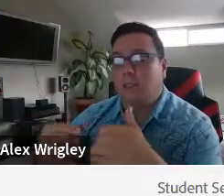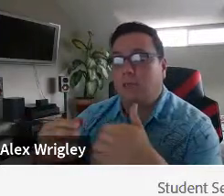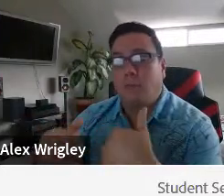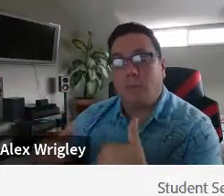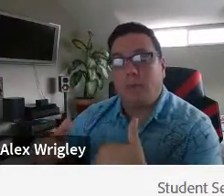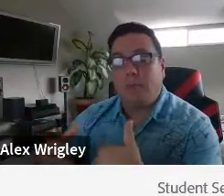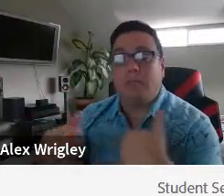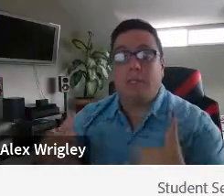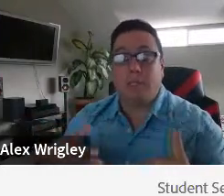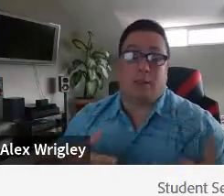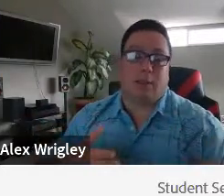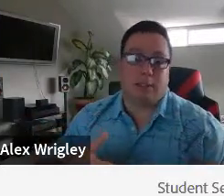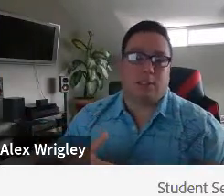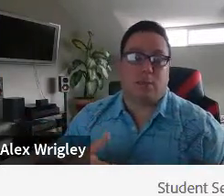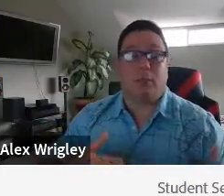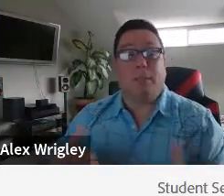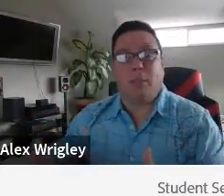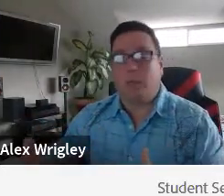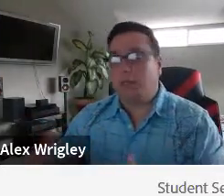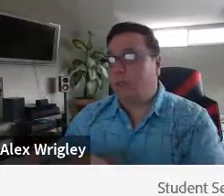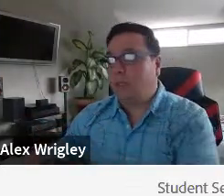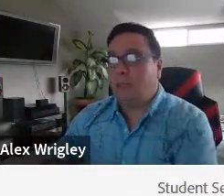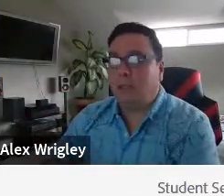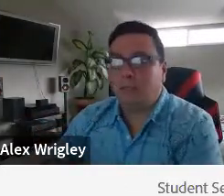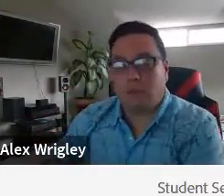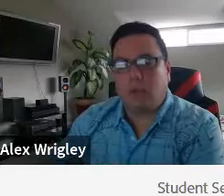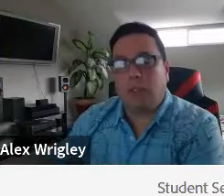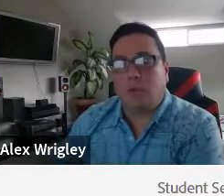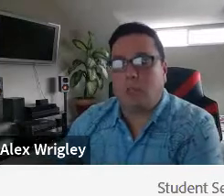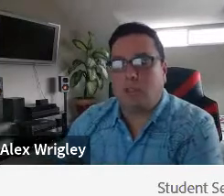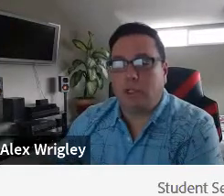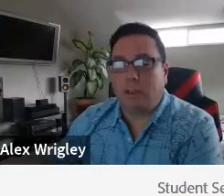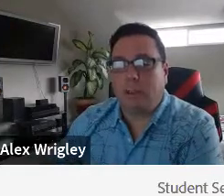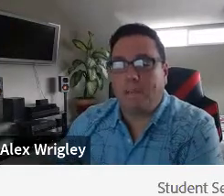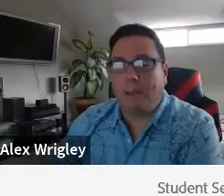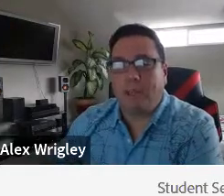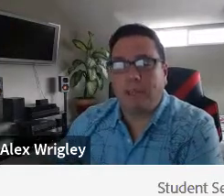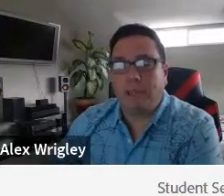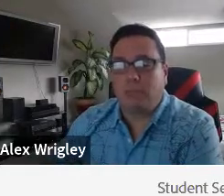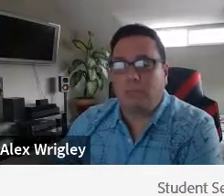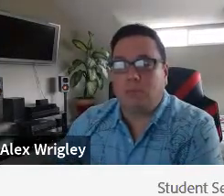the form isn't accessible to begin with. So it's really good question. I can send some